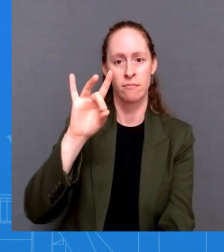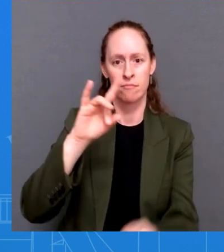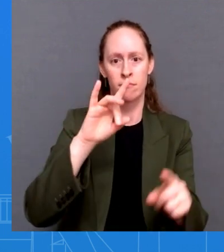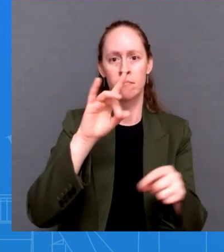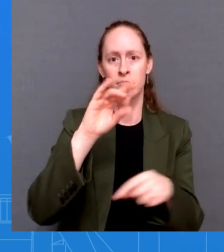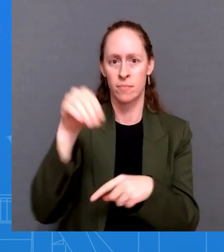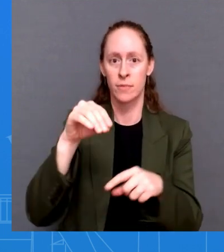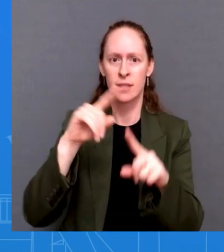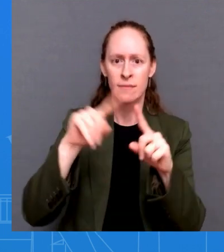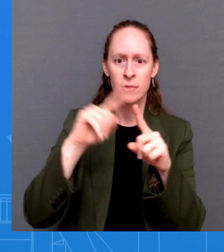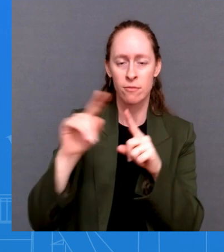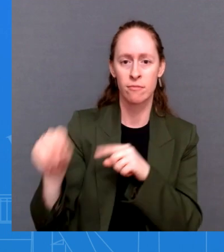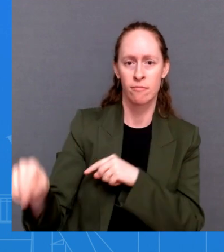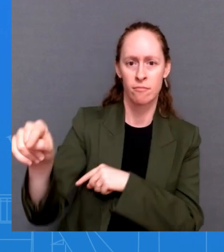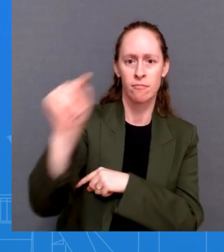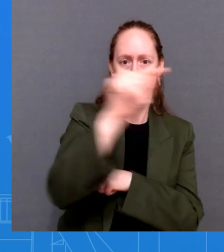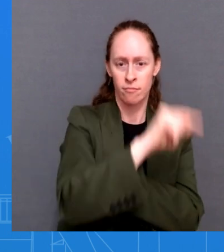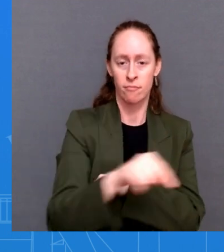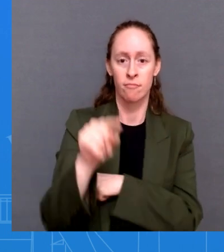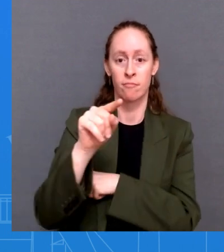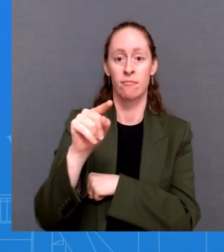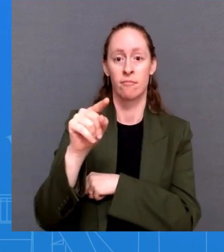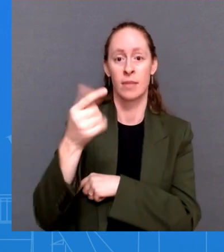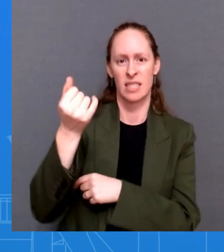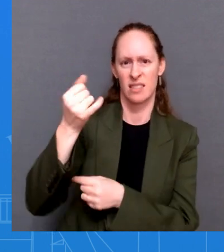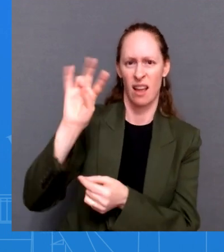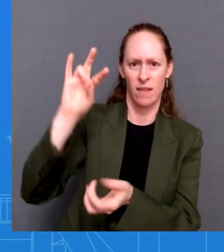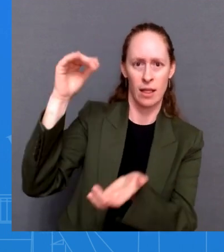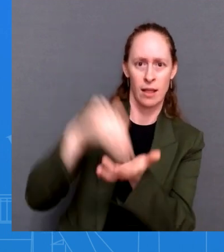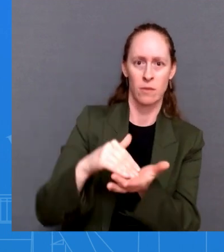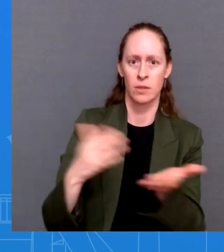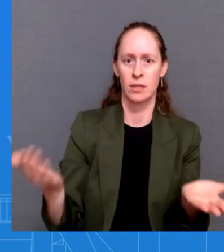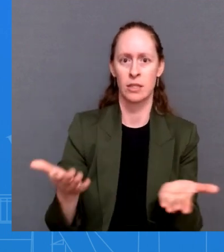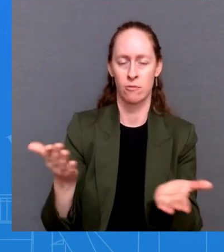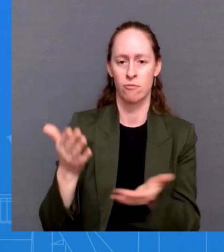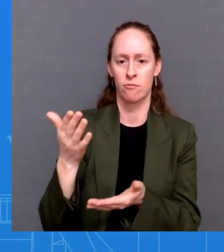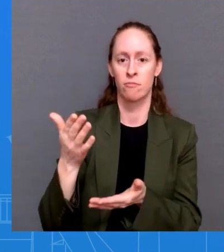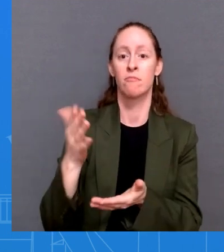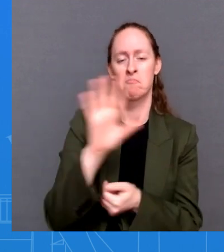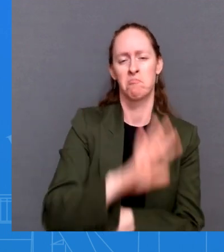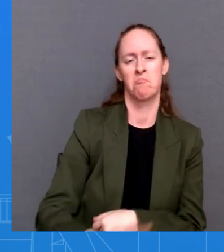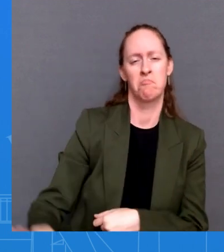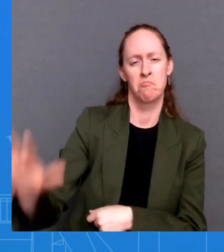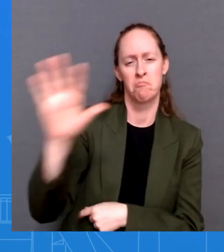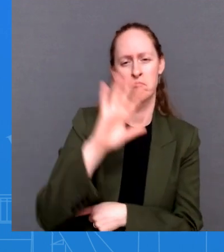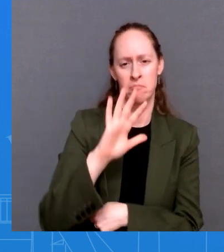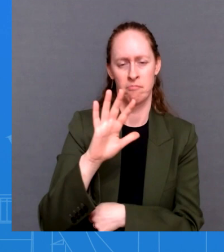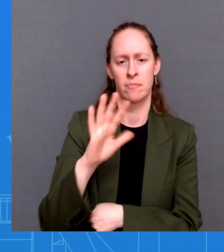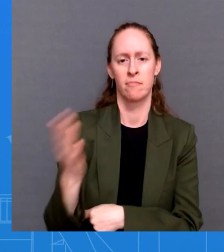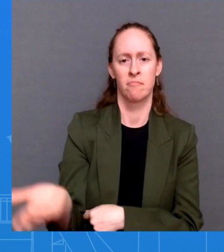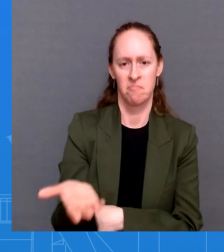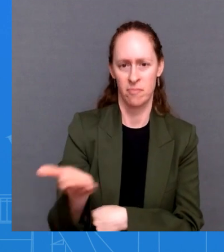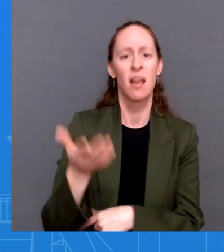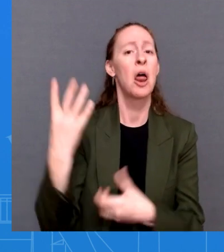identified across all 50 states the District of Columbia and Puerto Rico. Throughout the current monkeypox outbreak,